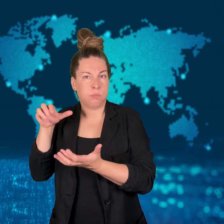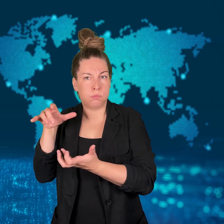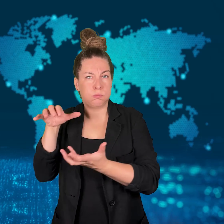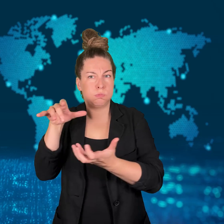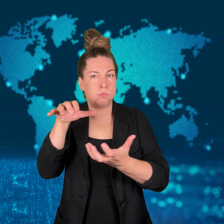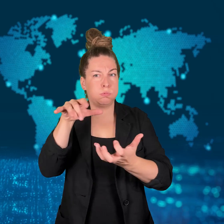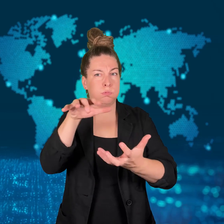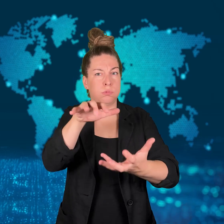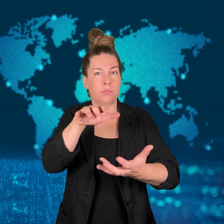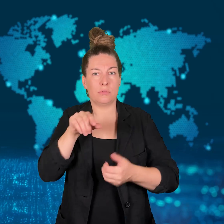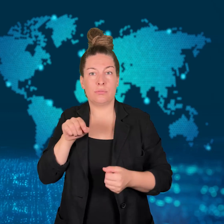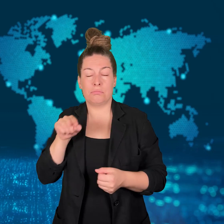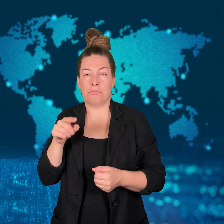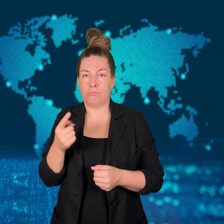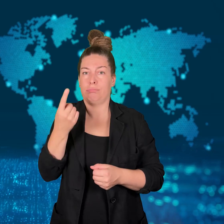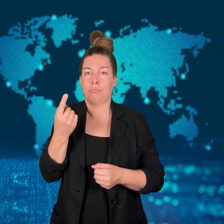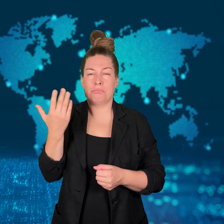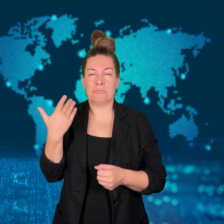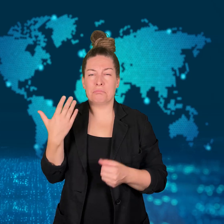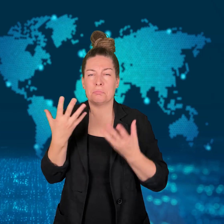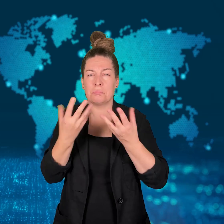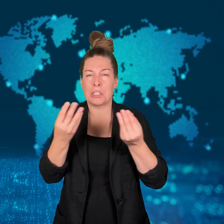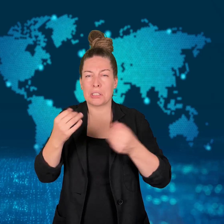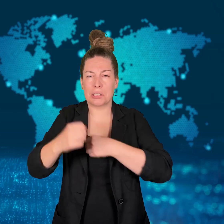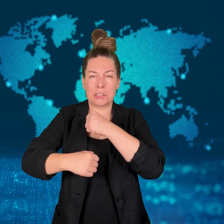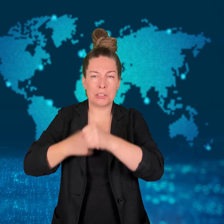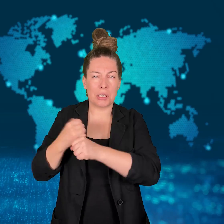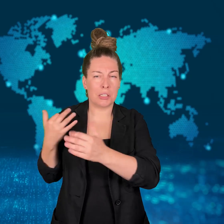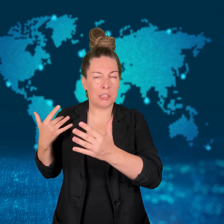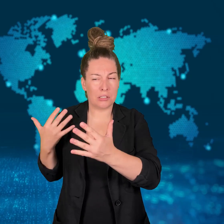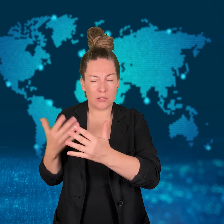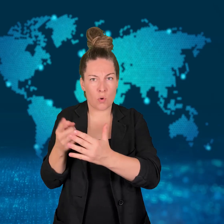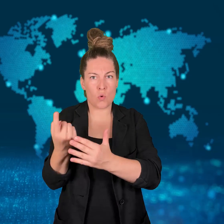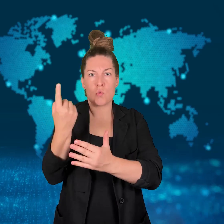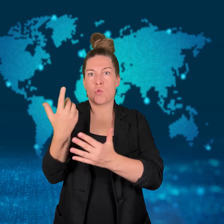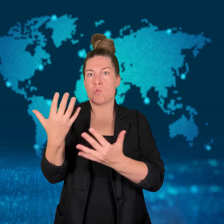There were immediate warnings of heavy rain, floods, and landslides.